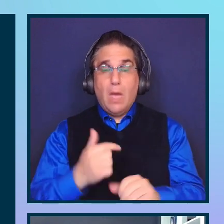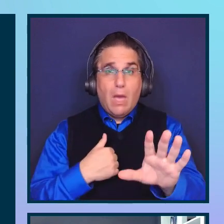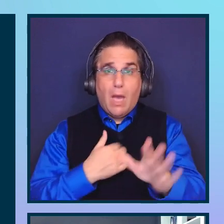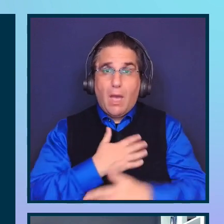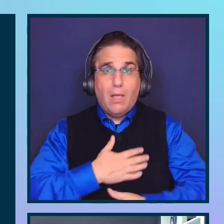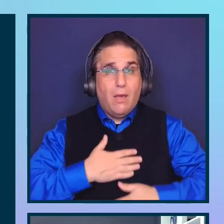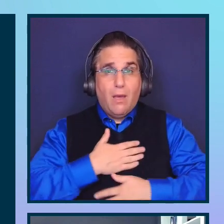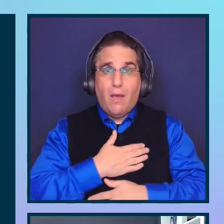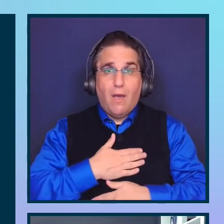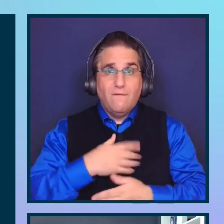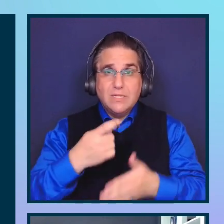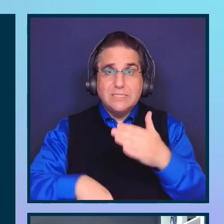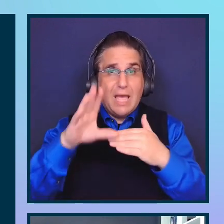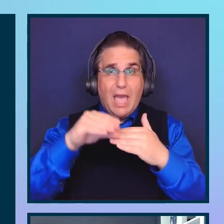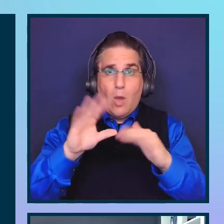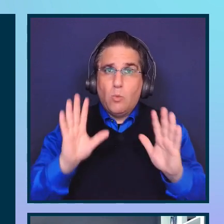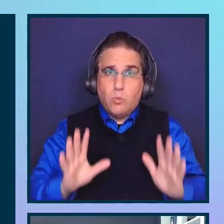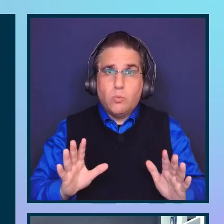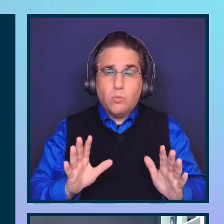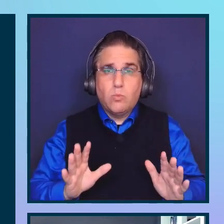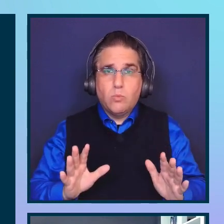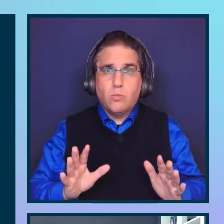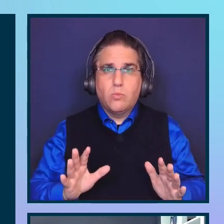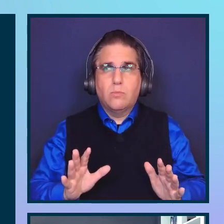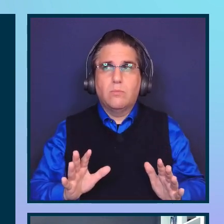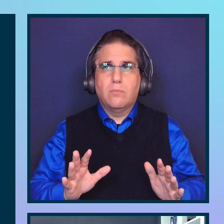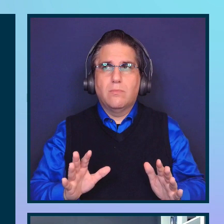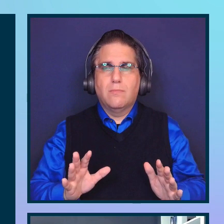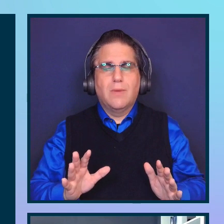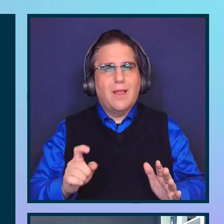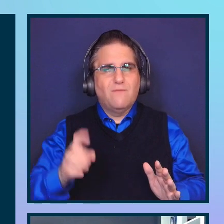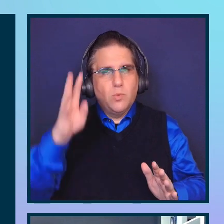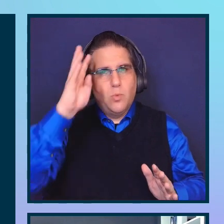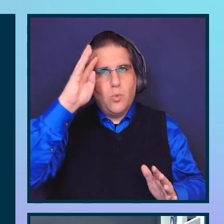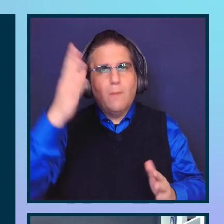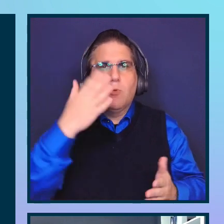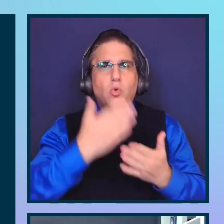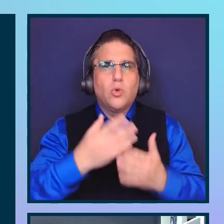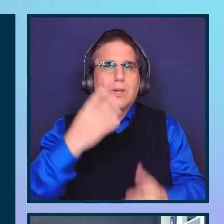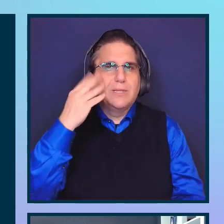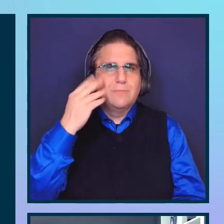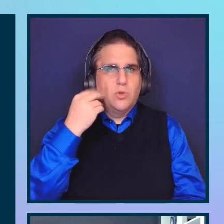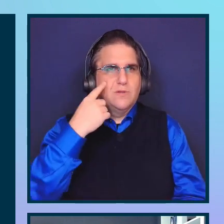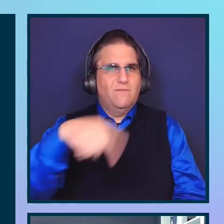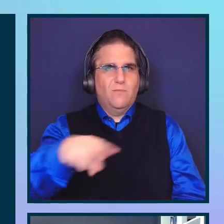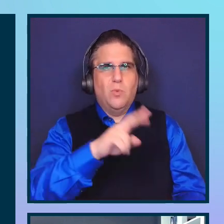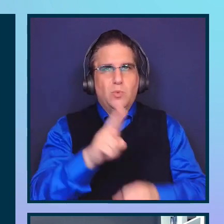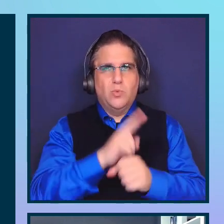Use data to see whether they use or not. And try to come up with good experiences for this. Sorry, I'm rushing through a little bit,